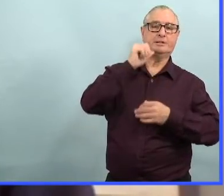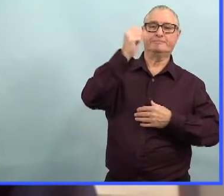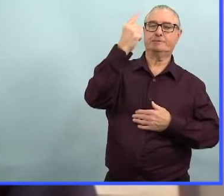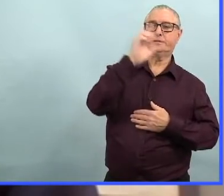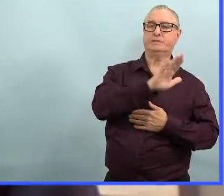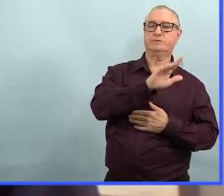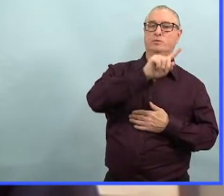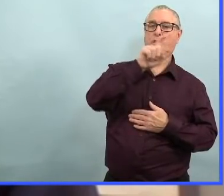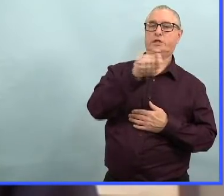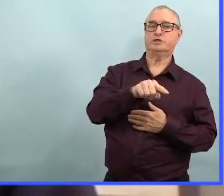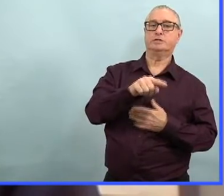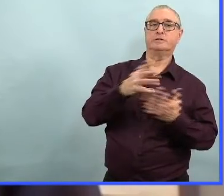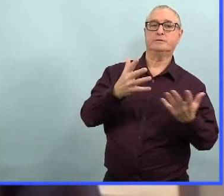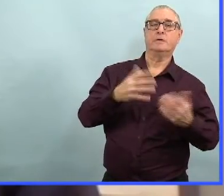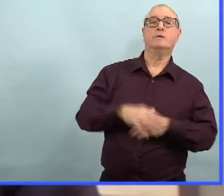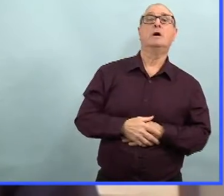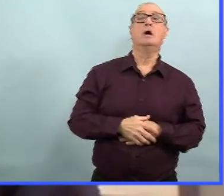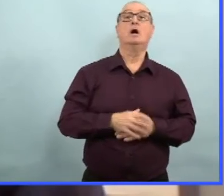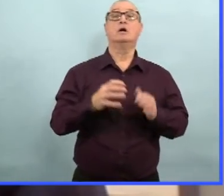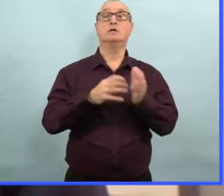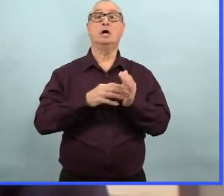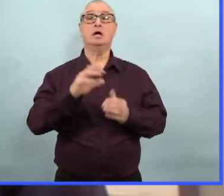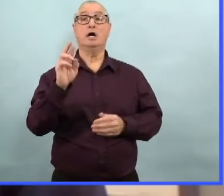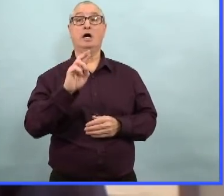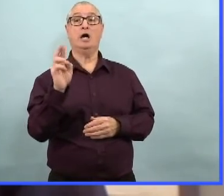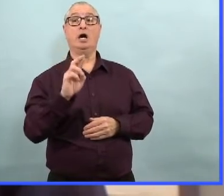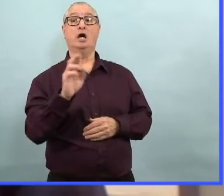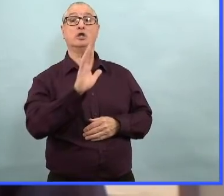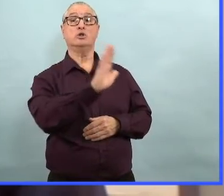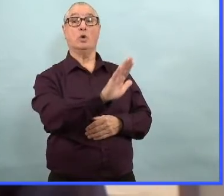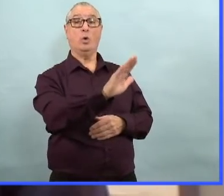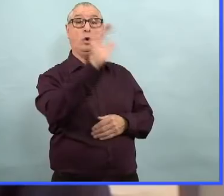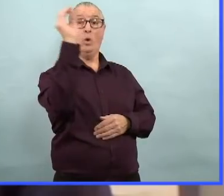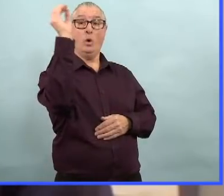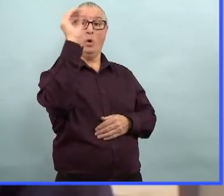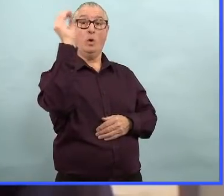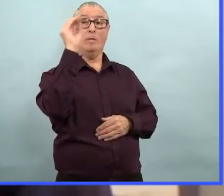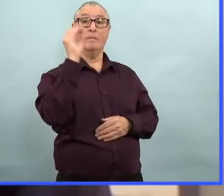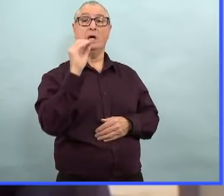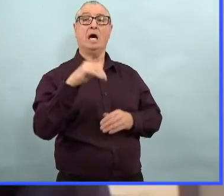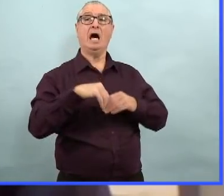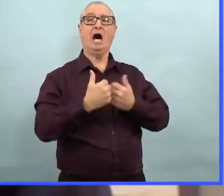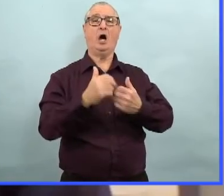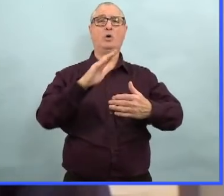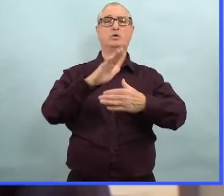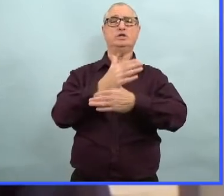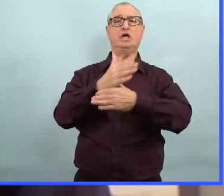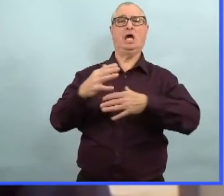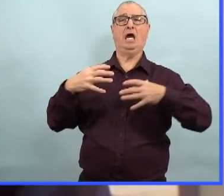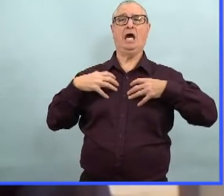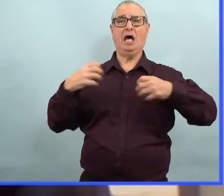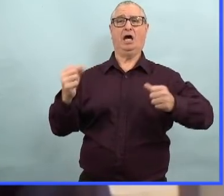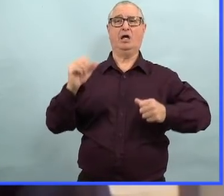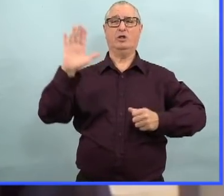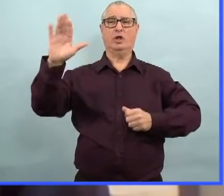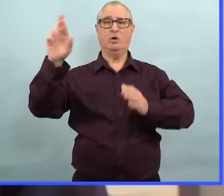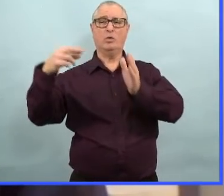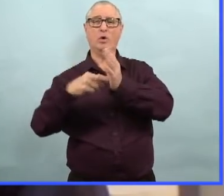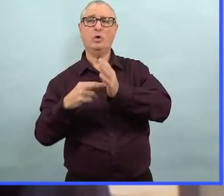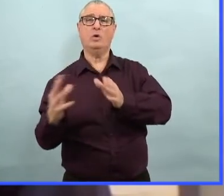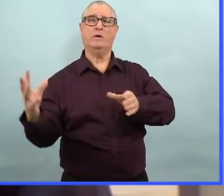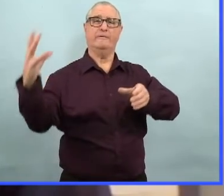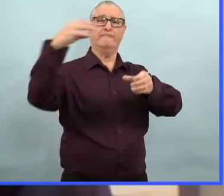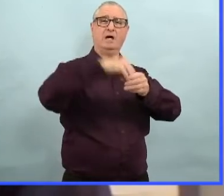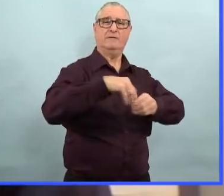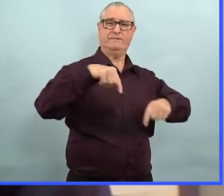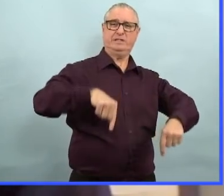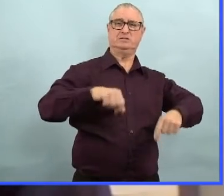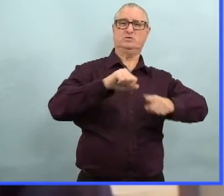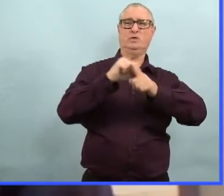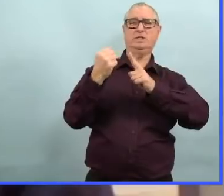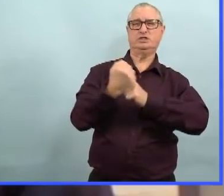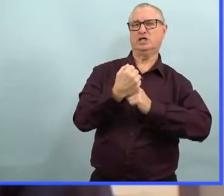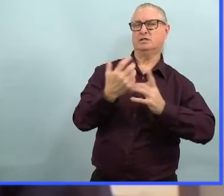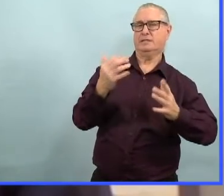isn't a one thing to uh to respond to so you've you've seen certainly and quite you know clearly